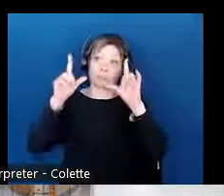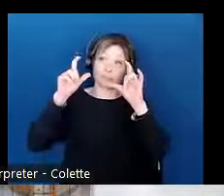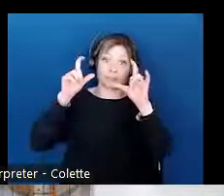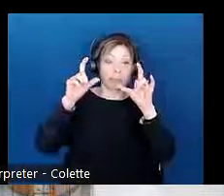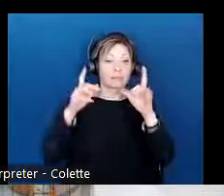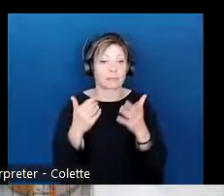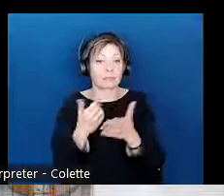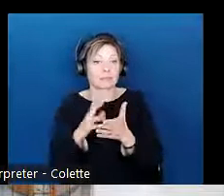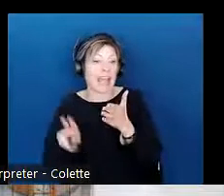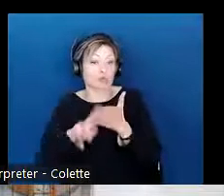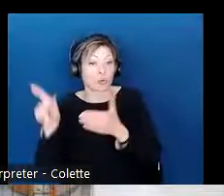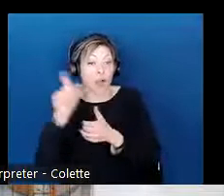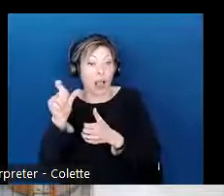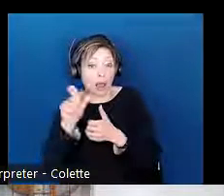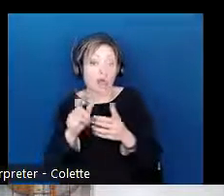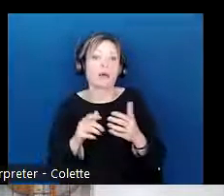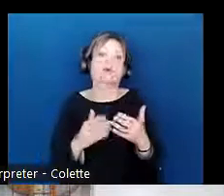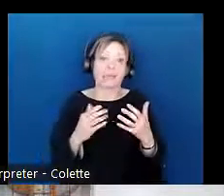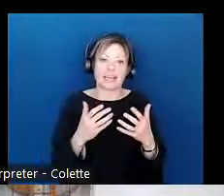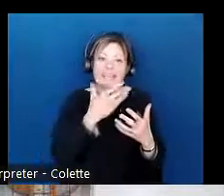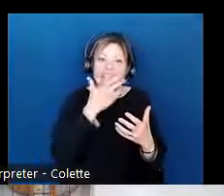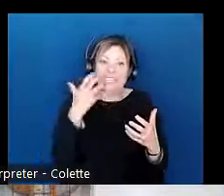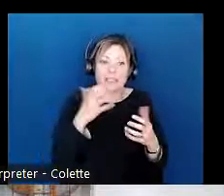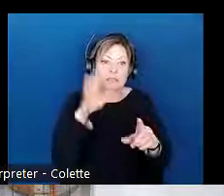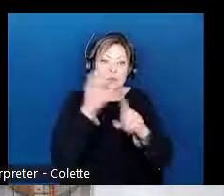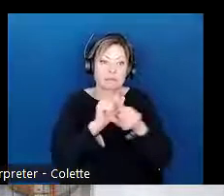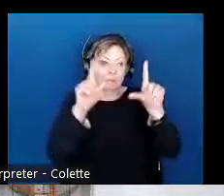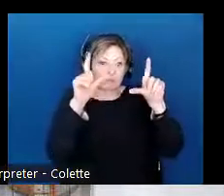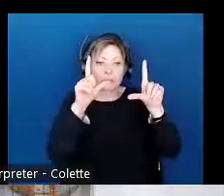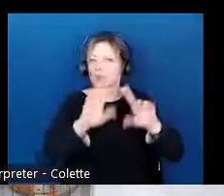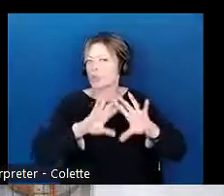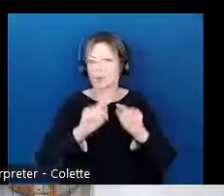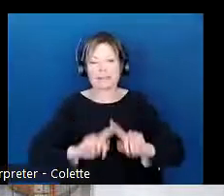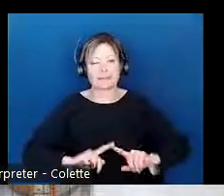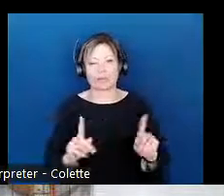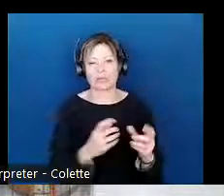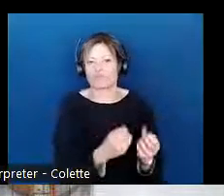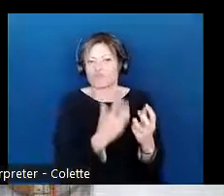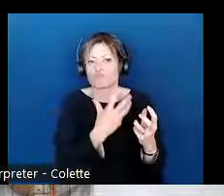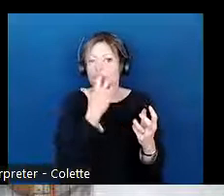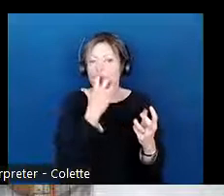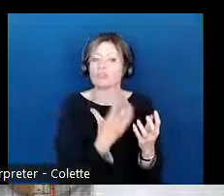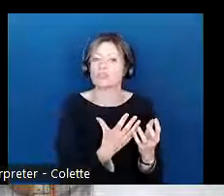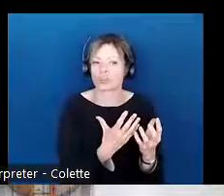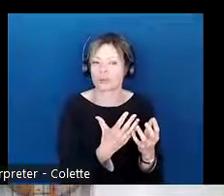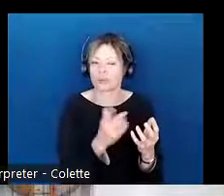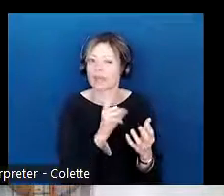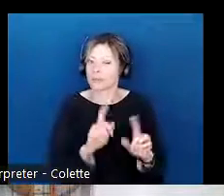took a photo so because it's showing the Heat um of those seeds and and we're back at the beginning